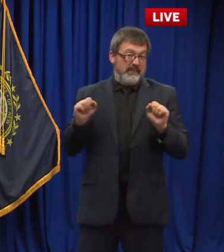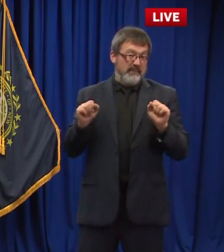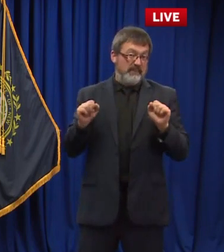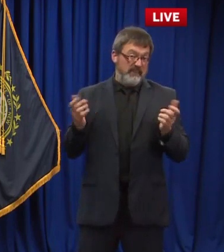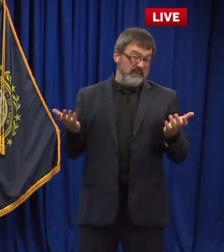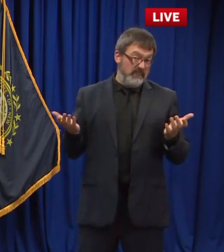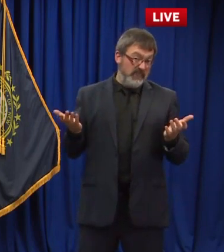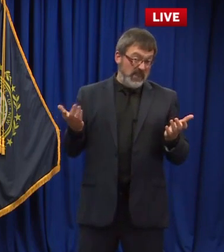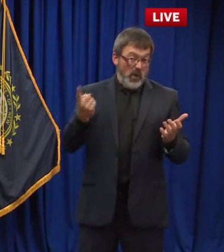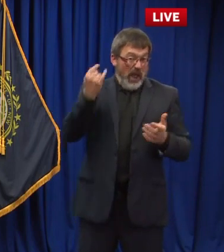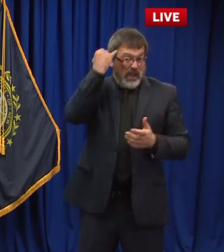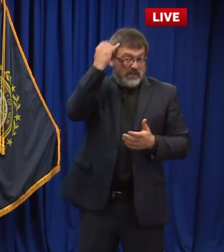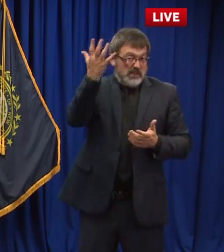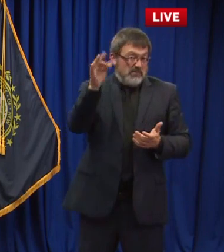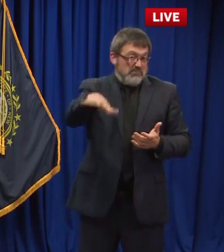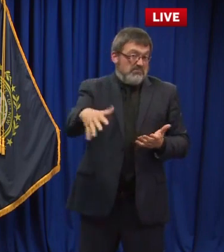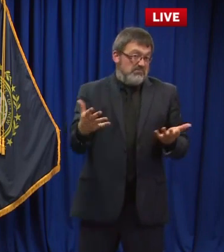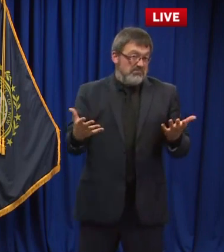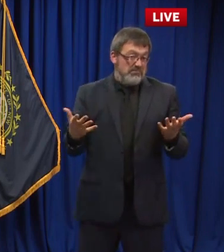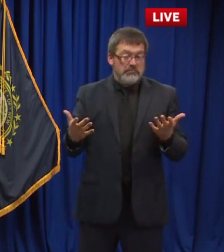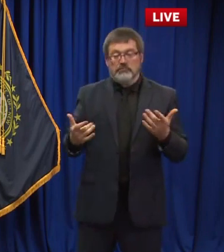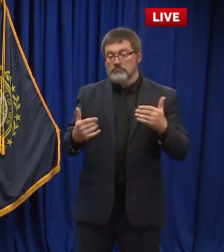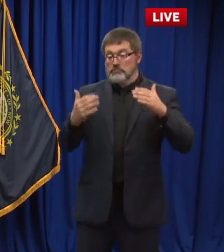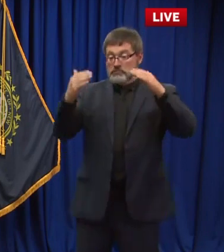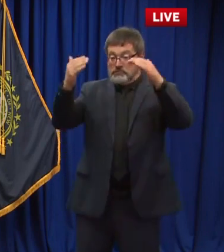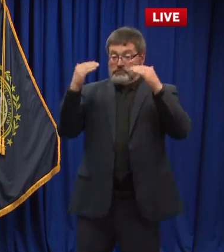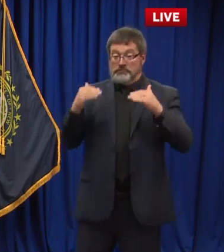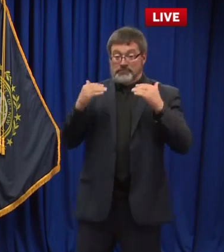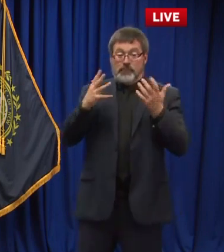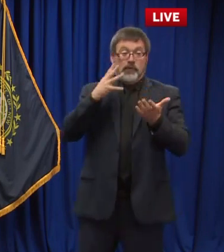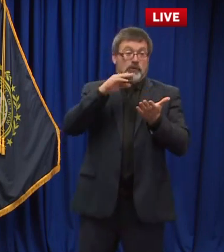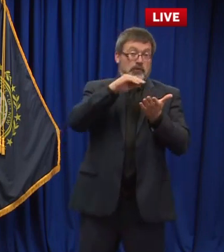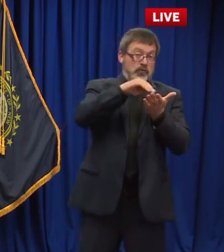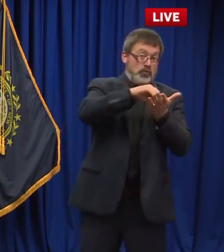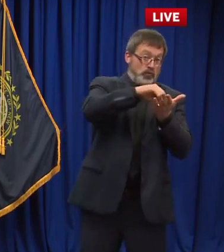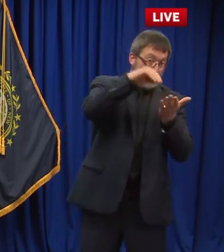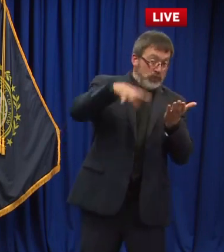KIDS TO SCHOOL IN A PRACTICAL TIMEFRAME.